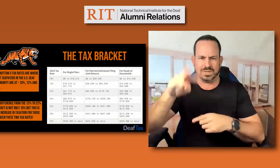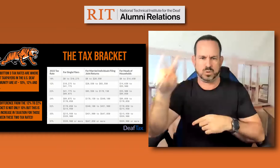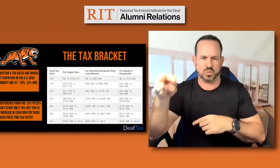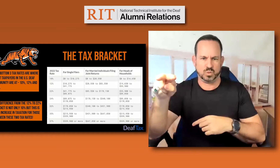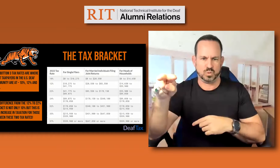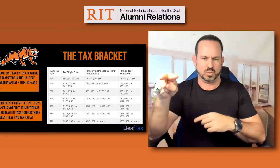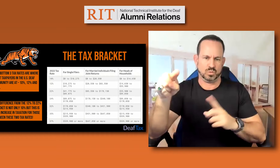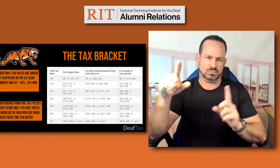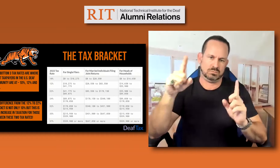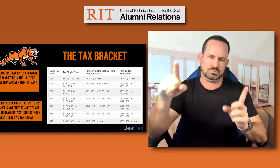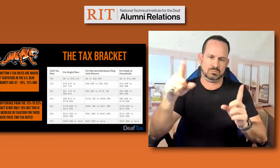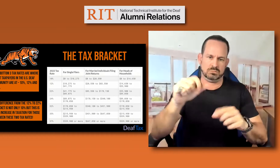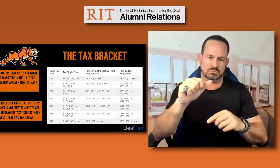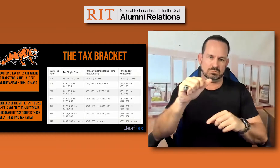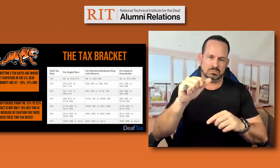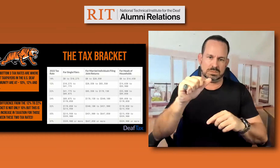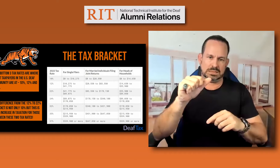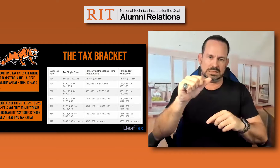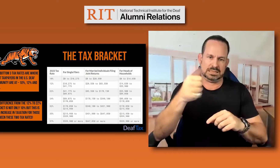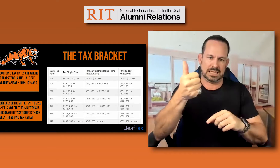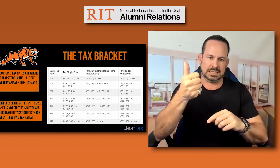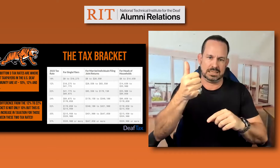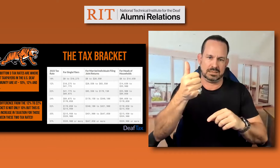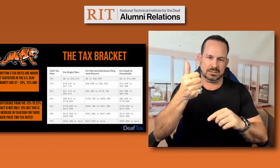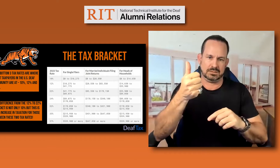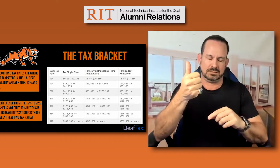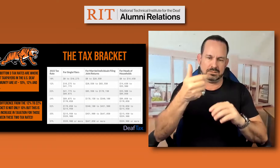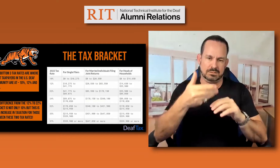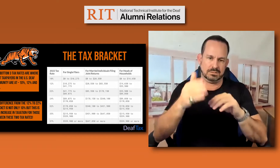And a simple change in the minimum income